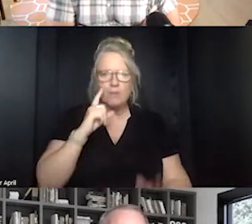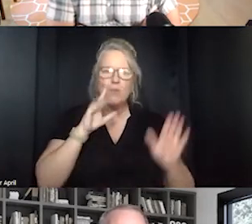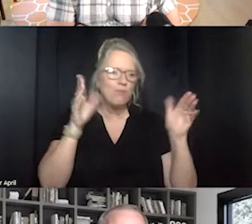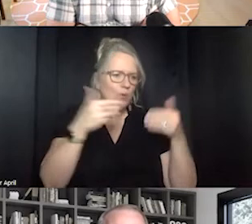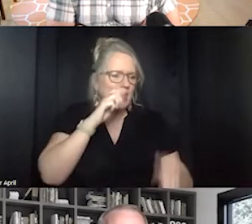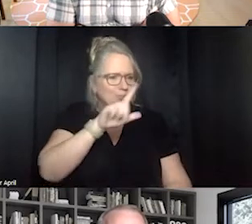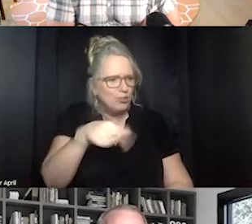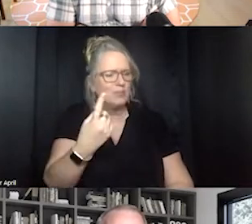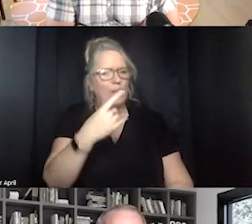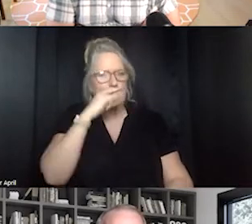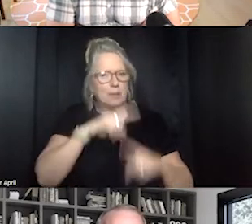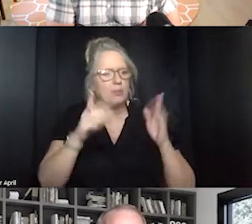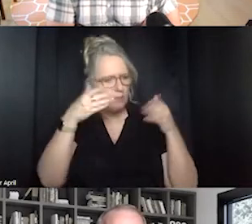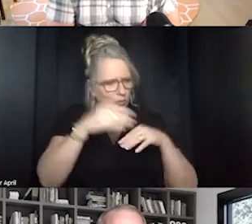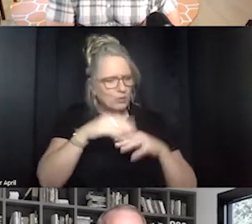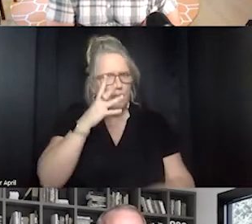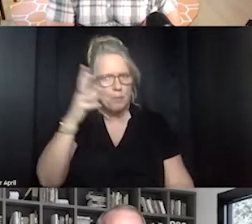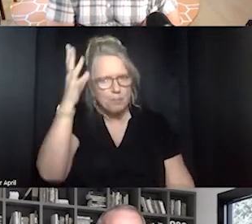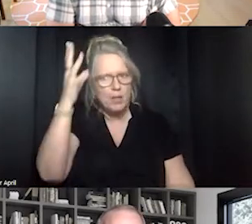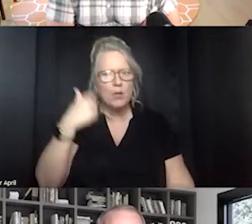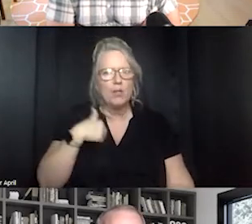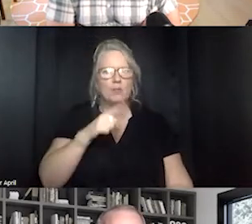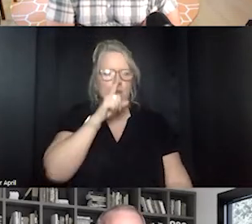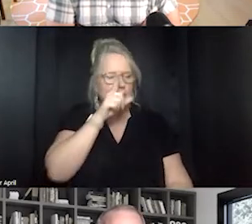YOU HAVE TO FOCUS ON THE KIDS. THE PARENTS. WE FOCUS ON THE SCHOOLS, TEACHERS,